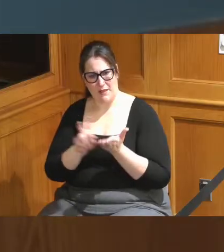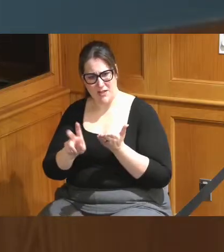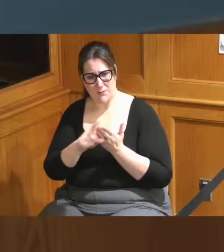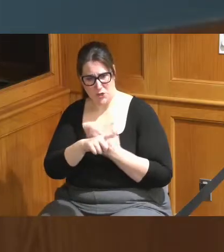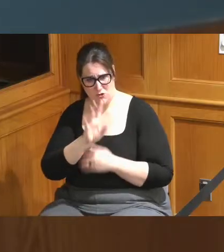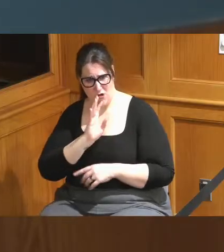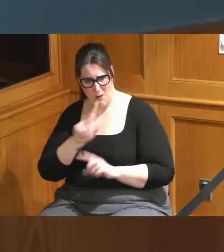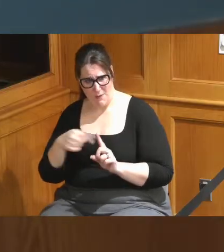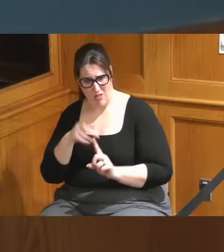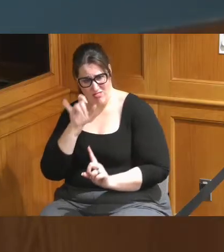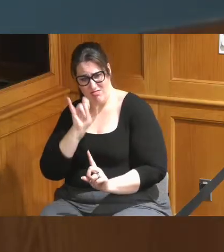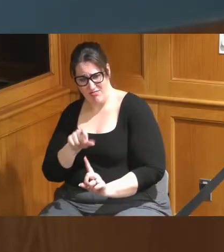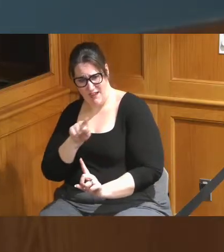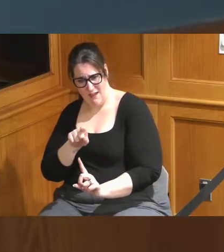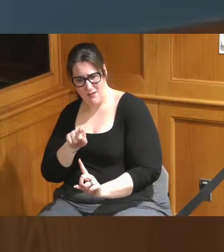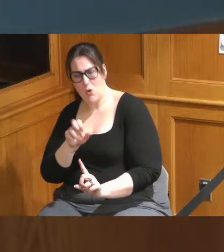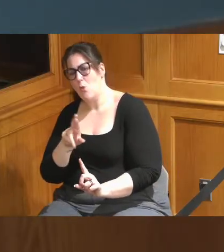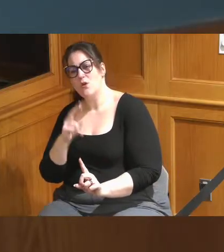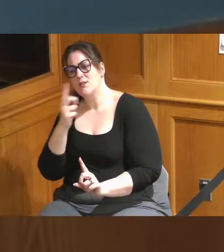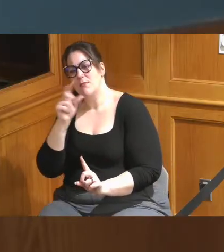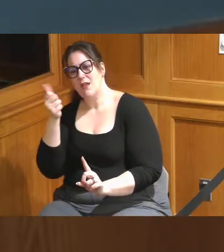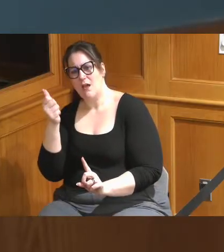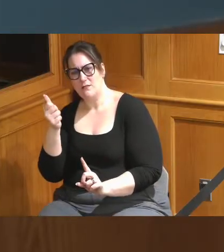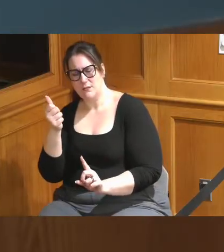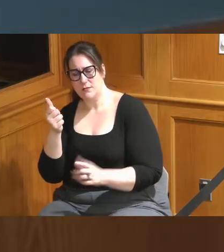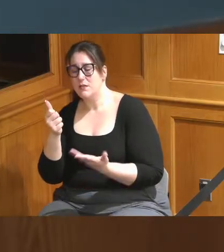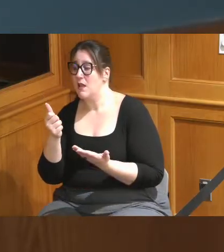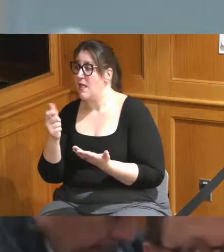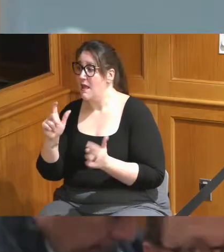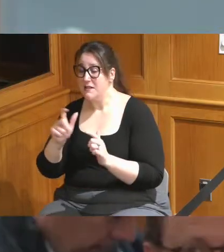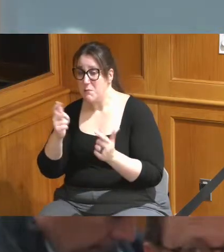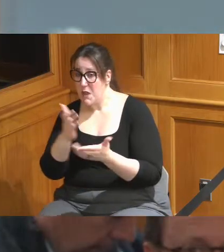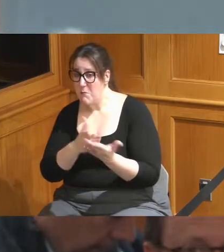to or is there another element to that? I would say that's one major element and maybe Mark has